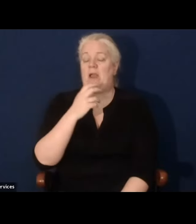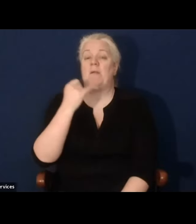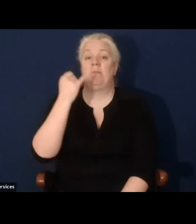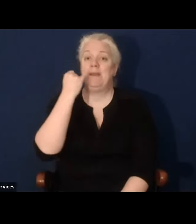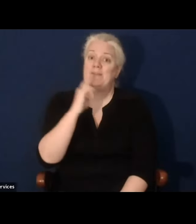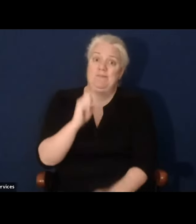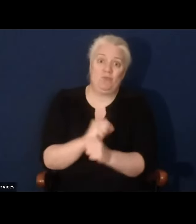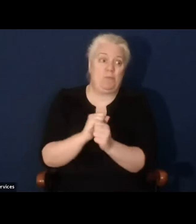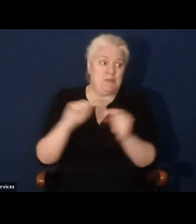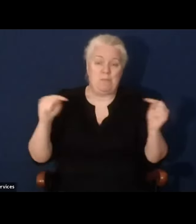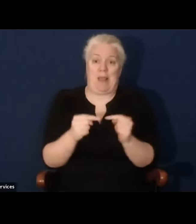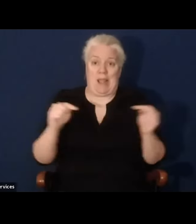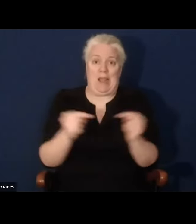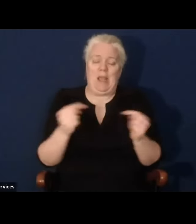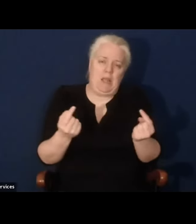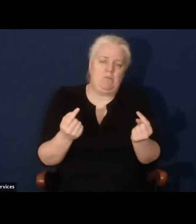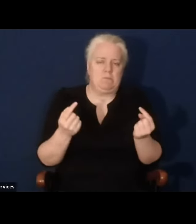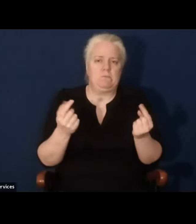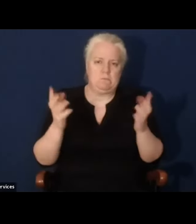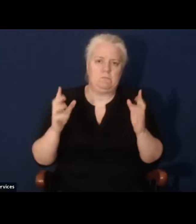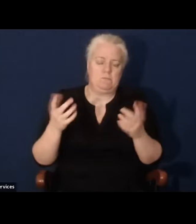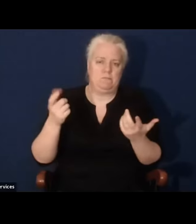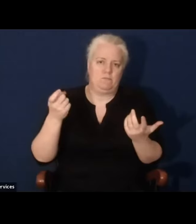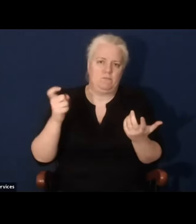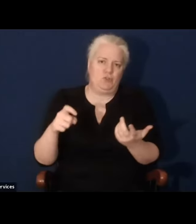Generally the recommendation from CDC is to wait. If you have pain and you feel like the pain is severe enough for you to require pain reliever, go ahead and take it. We do not recommend that you take it in advance or before you take the vaccination. But after taking the vaccination, if you're experiencing pain and you need relief for that pain, then it is okay to take Tylenol or Advil for that pain.